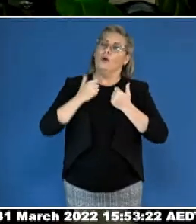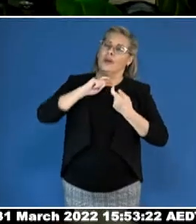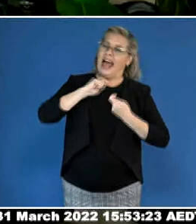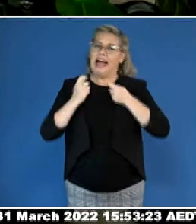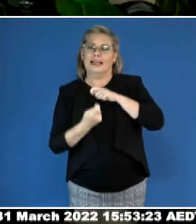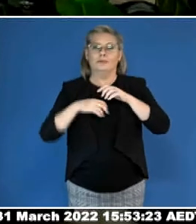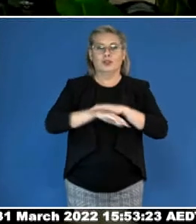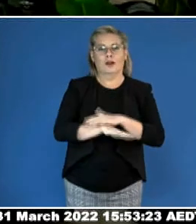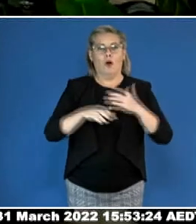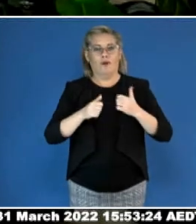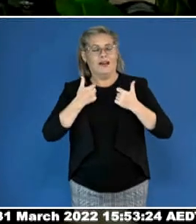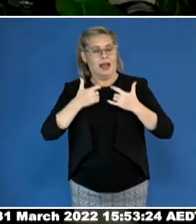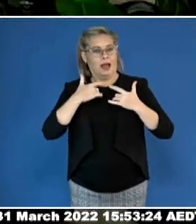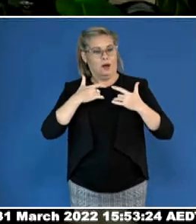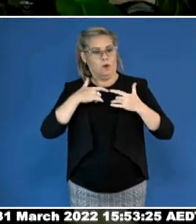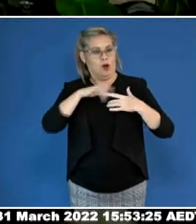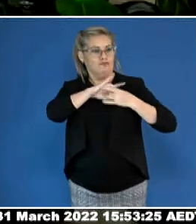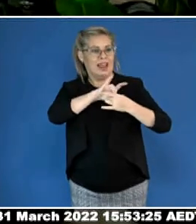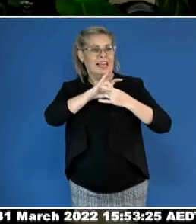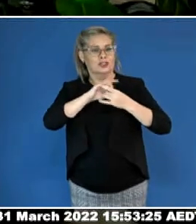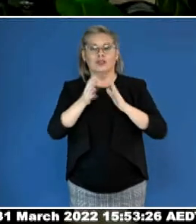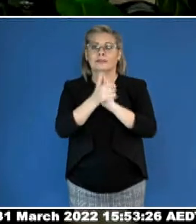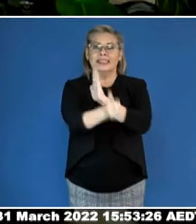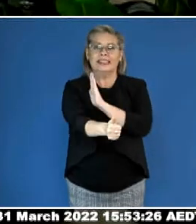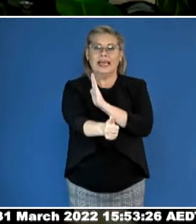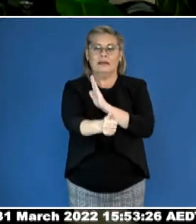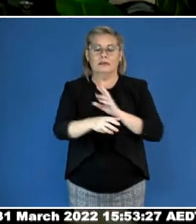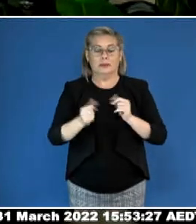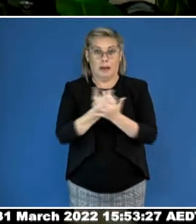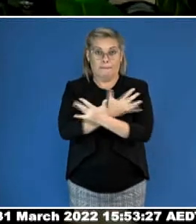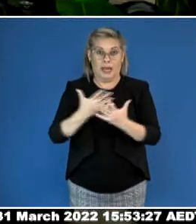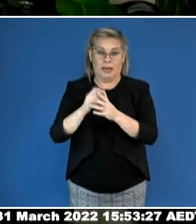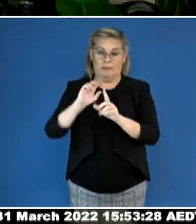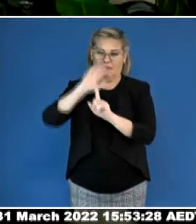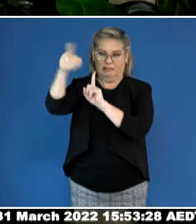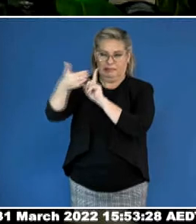ability to mask. It is sadly no surprise that, as a result of this, we find our